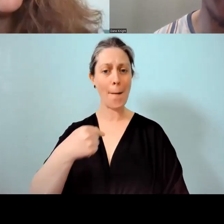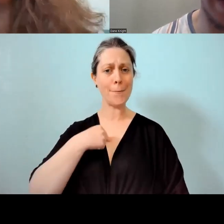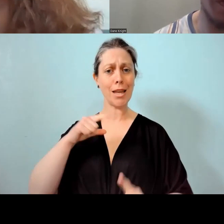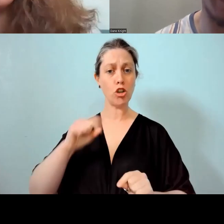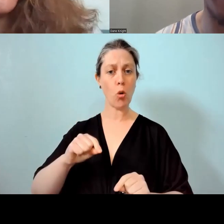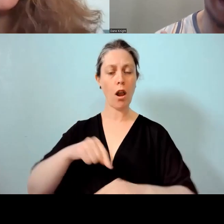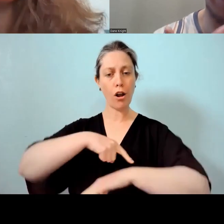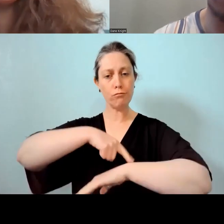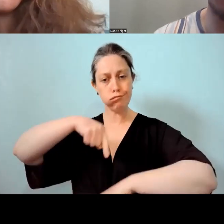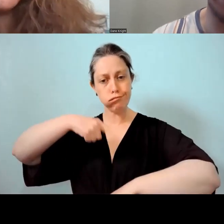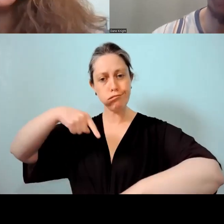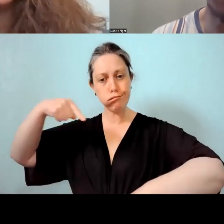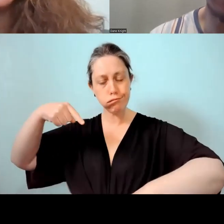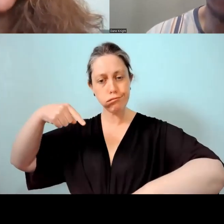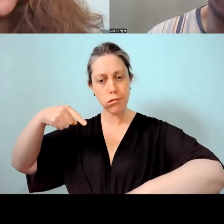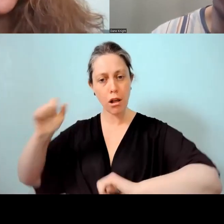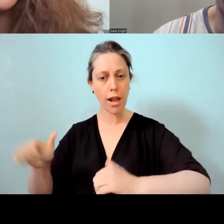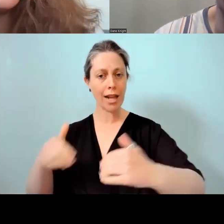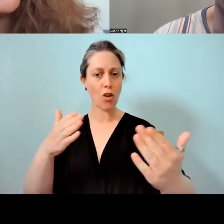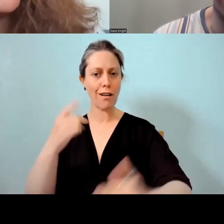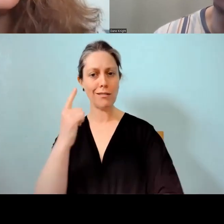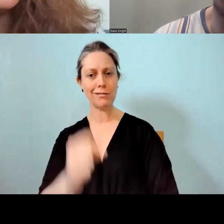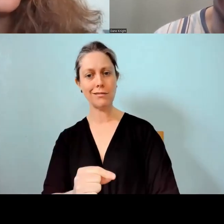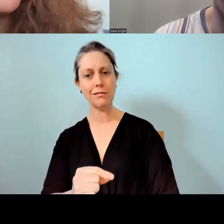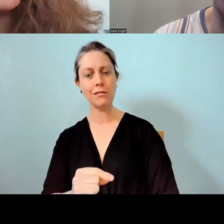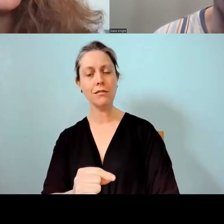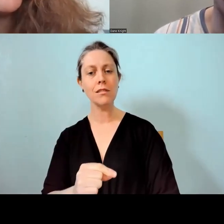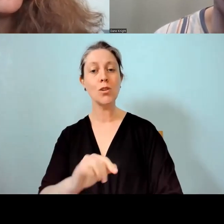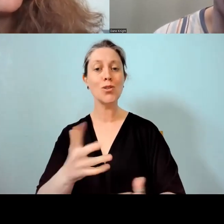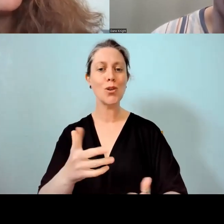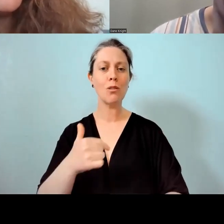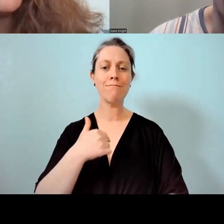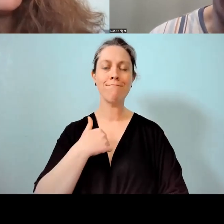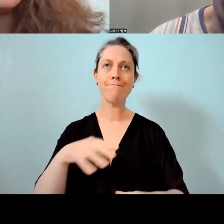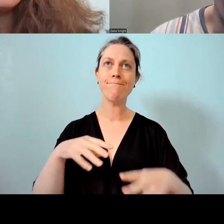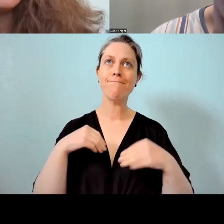for me to do them rather than someone else. So I think being accepting of help